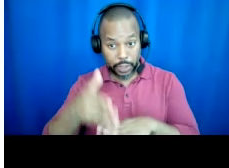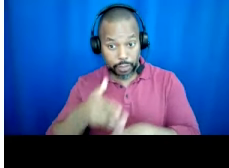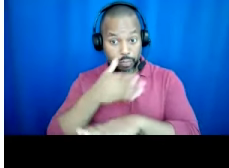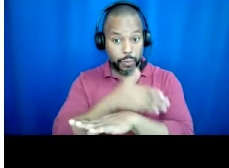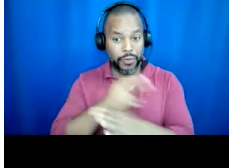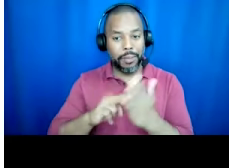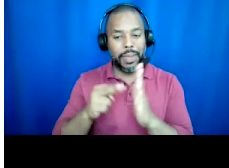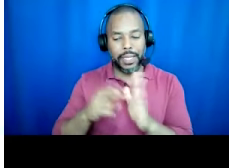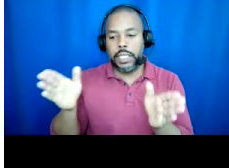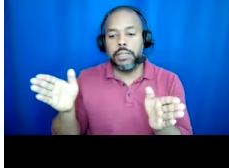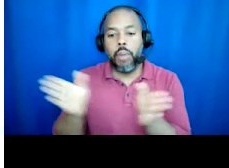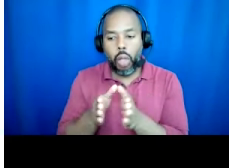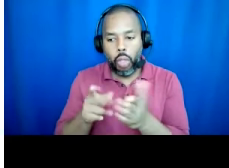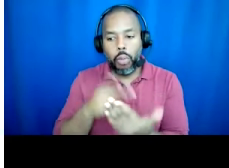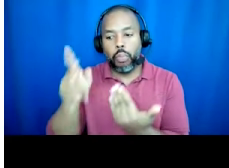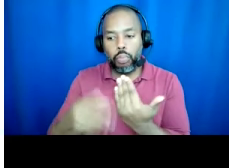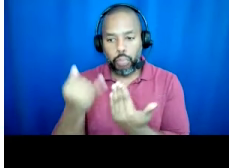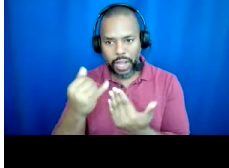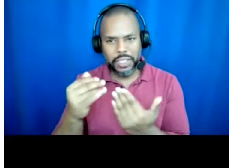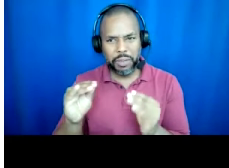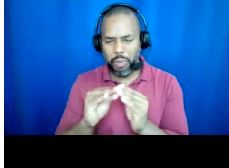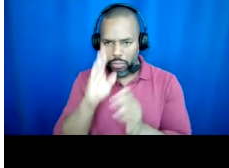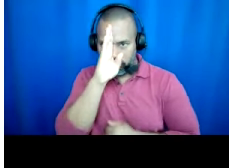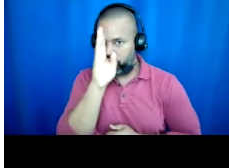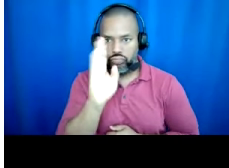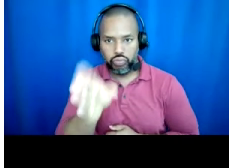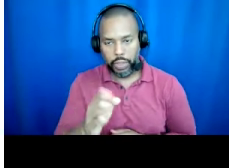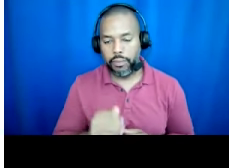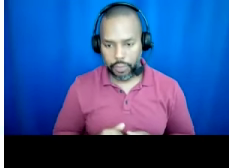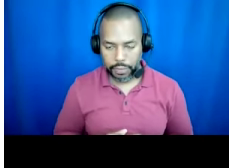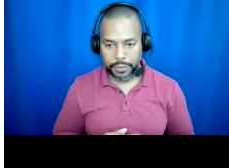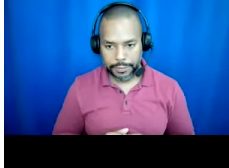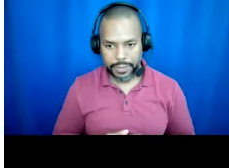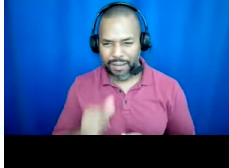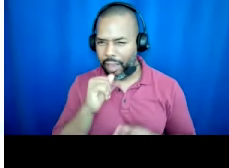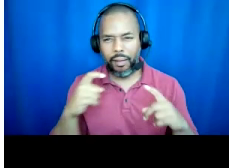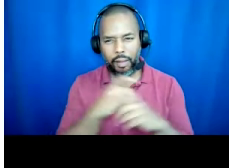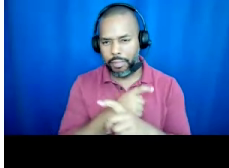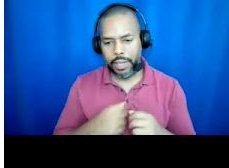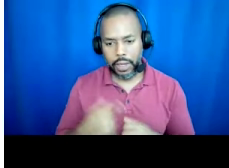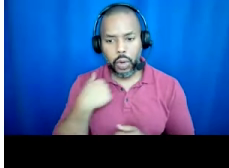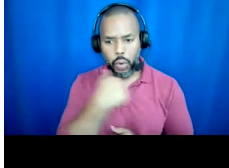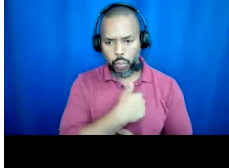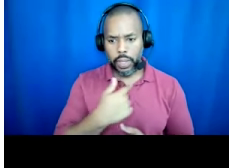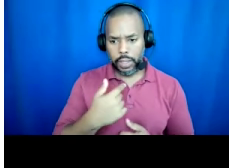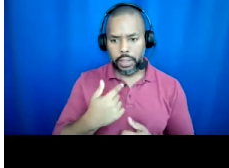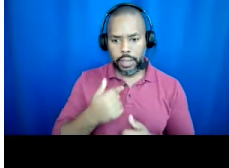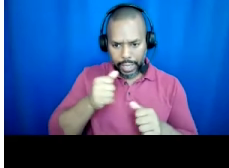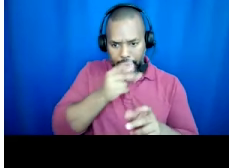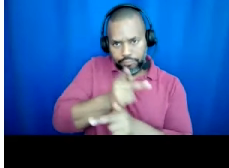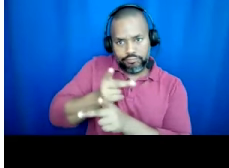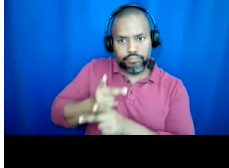projects that are more straightforward that we can handle independently at the campus level